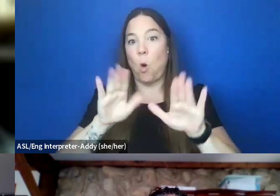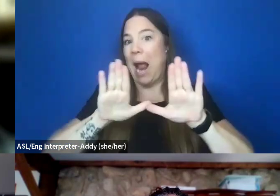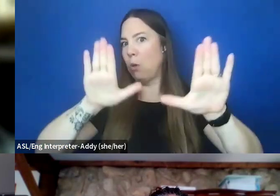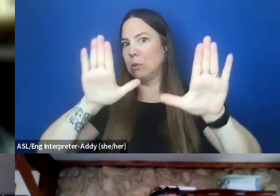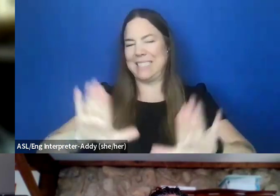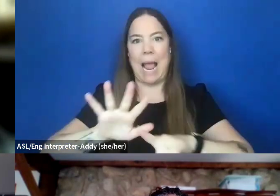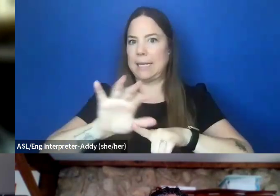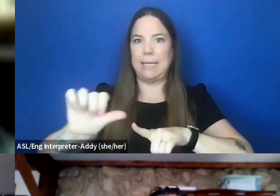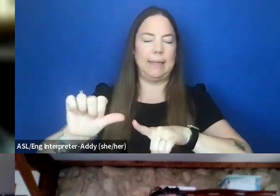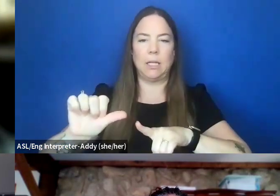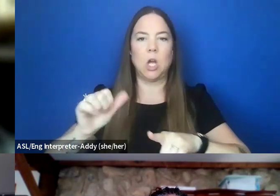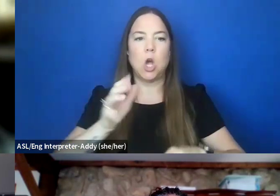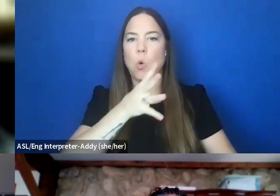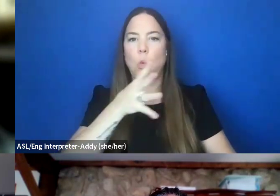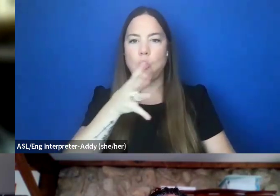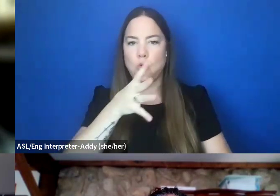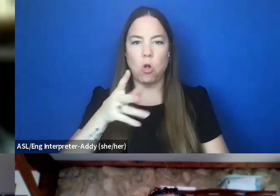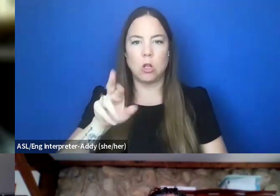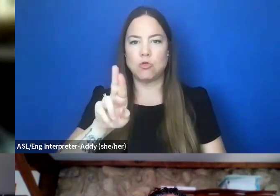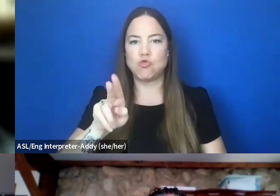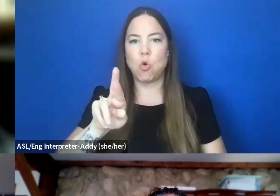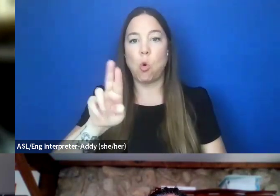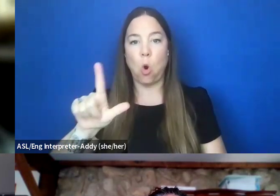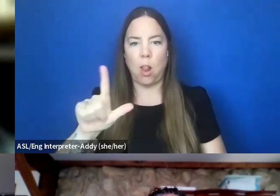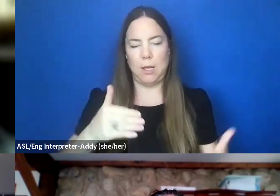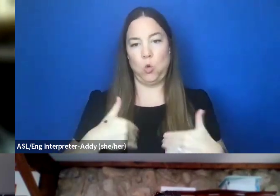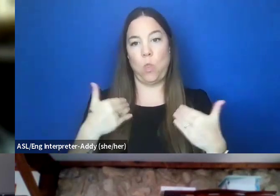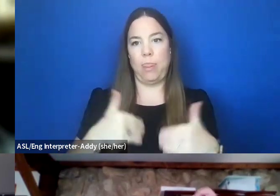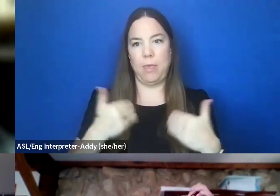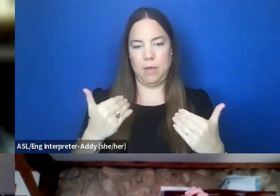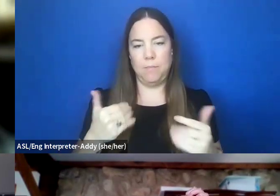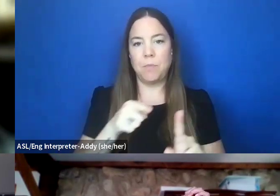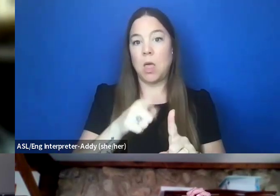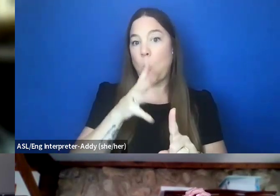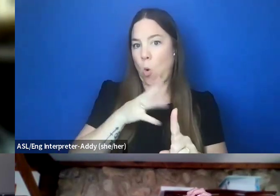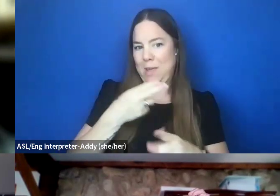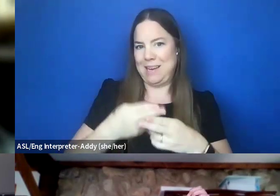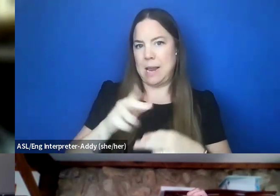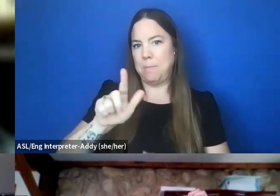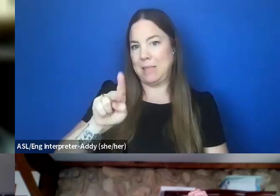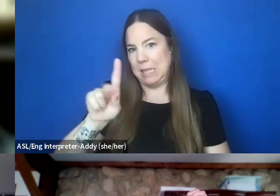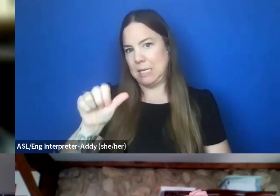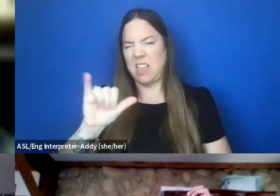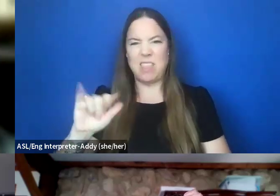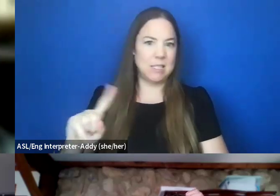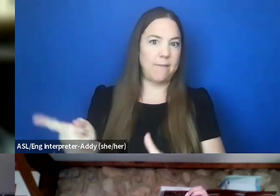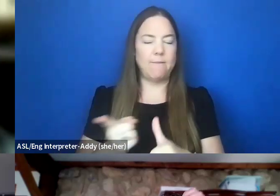Elissa w/ APRIL: and Linda Gonzalez was the 1st executive director of April.